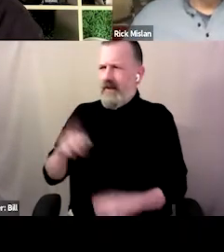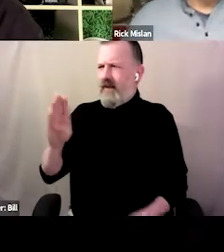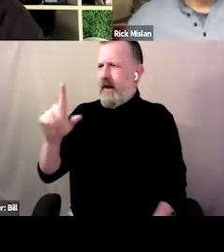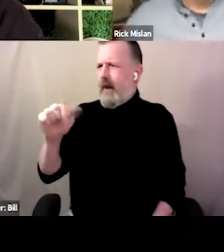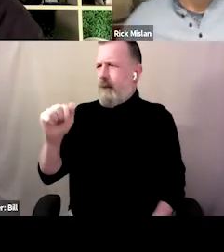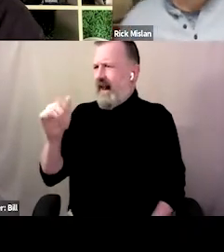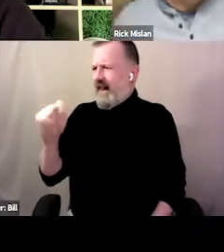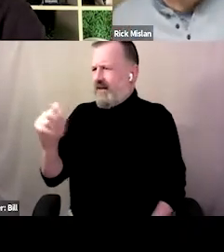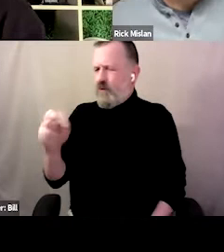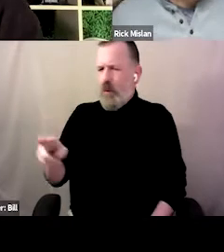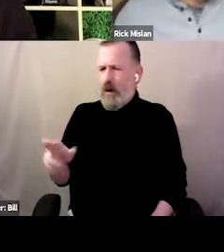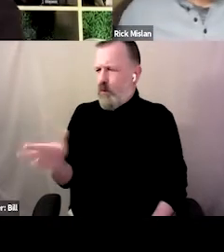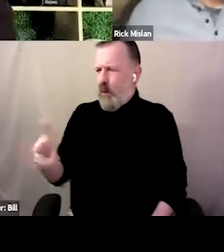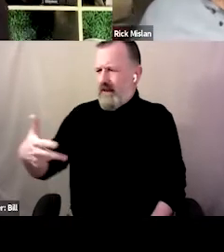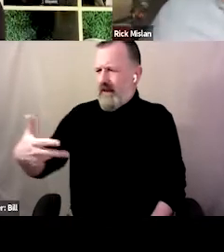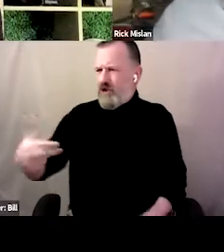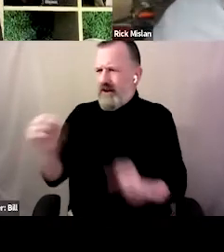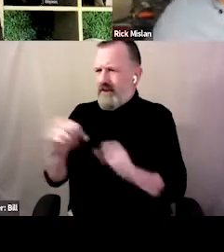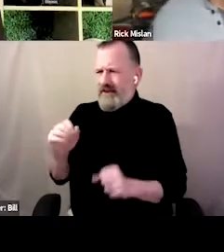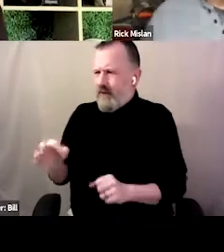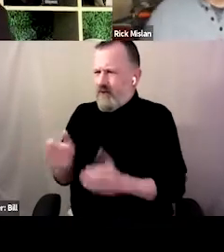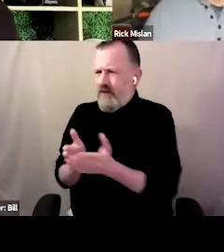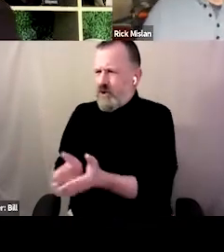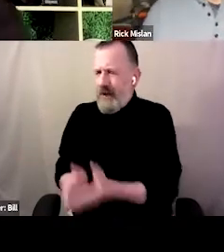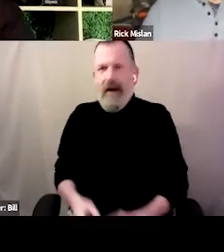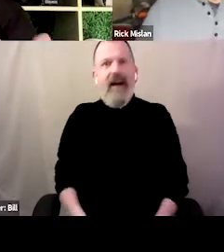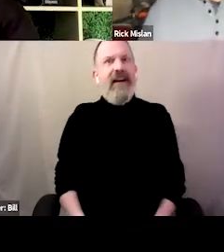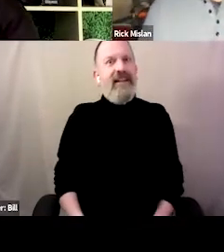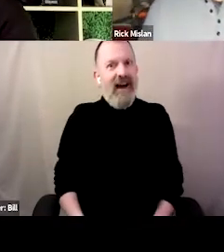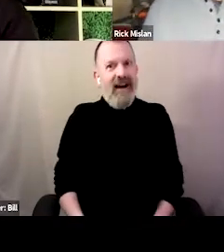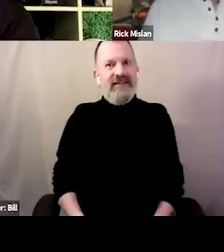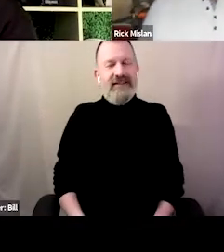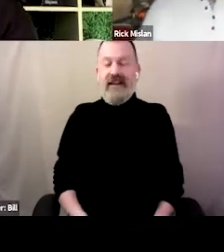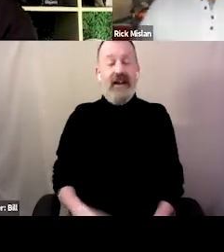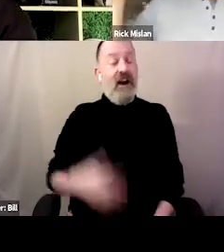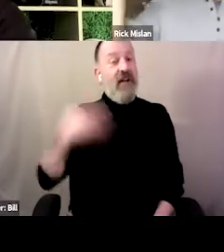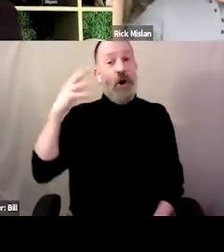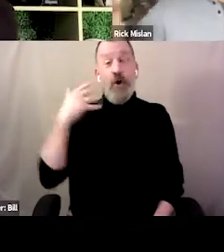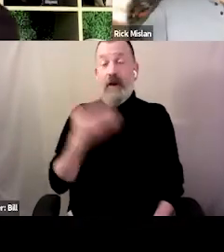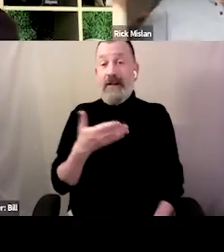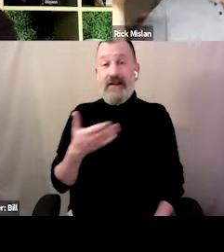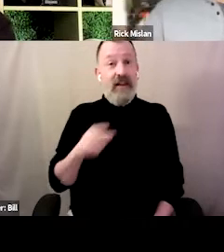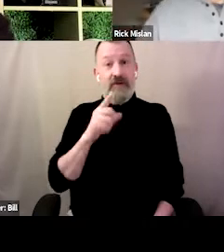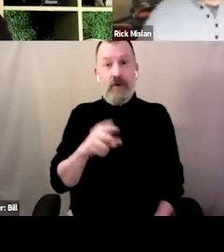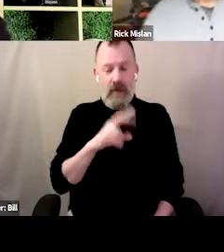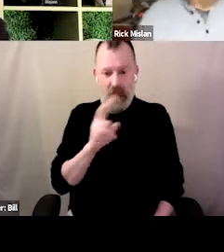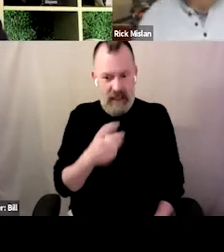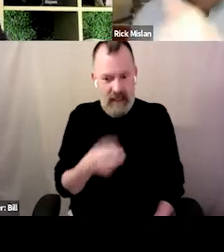CalebBarlow: Oh yeah, this was actually, um, yeah. These are the crazy things you get into in terms of what's in the art of the possible right now. Rick Mislan: And that's,